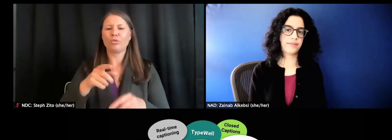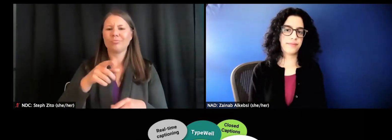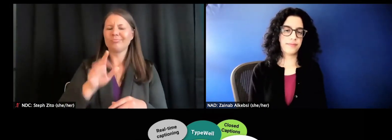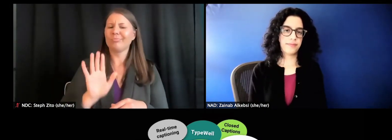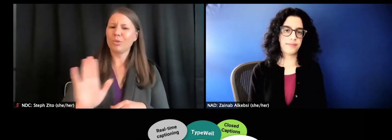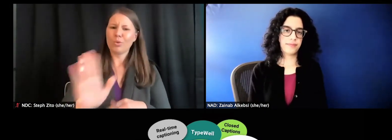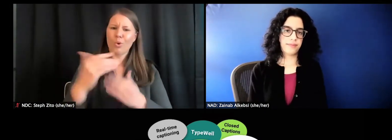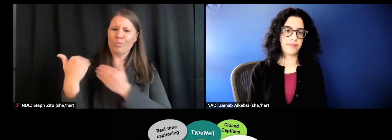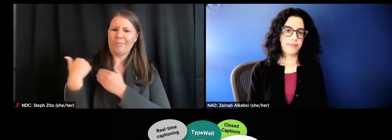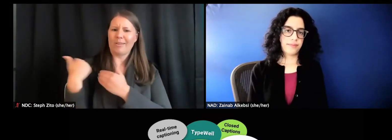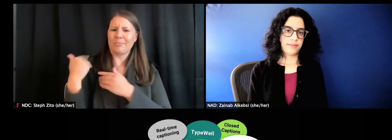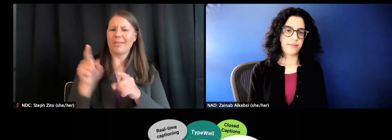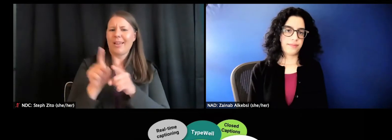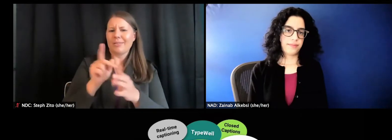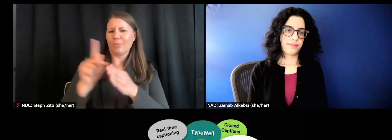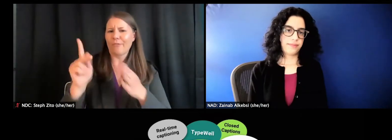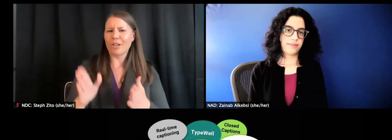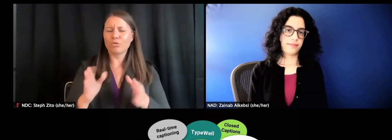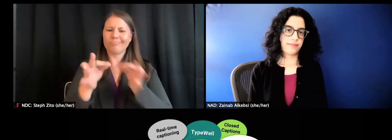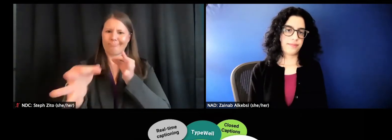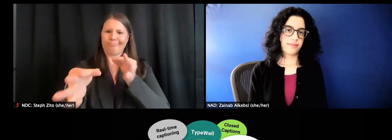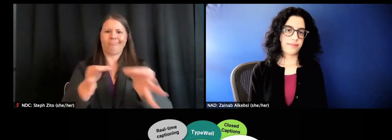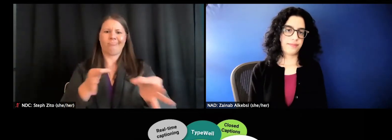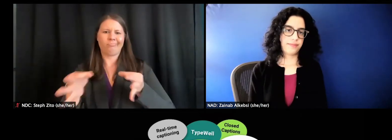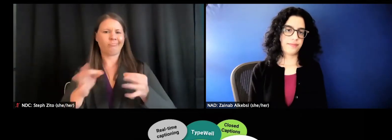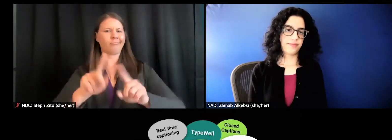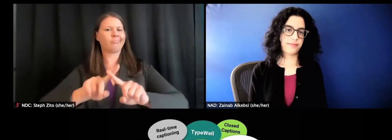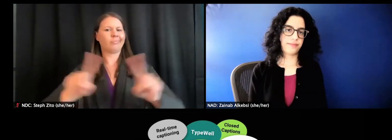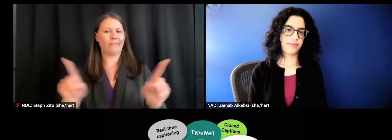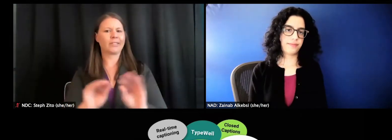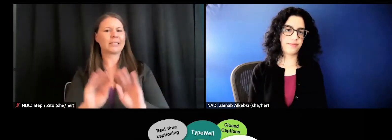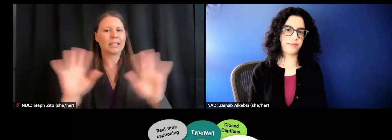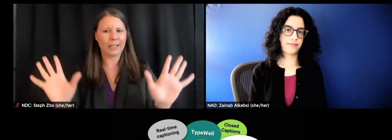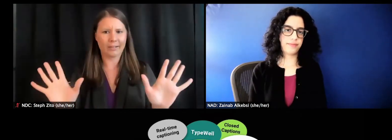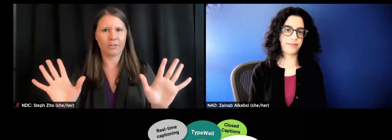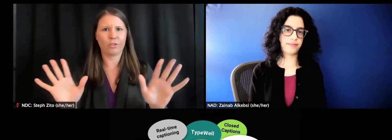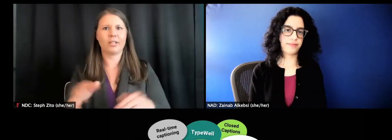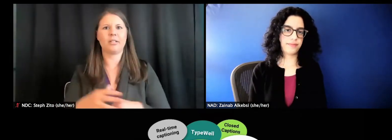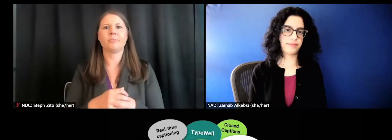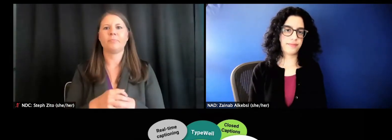they might need so it is your responsibility as a professional to explain the differences